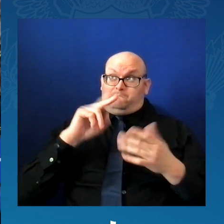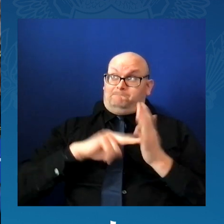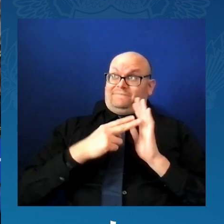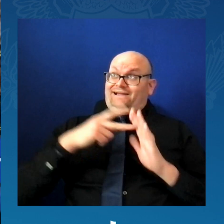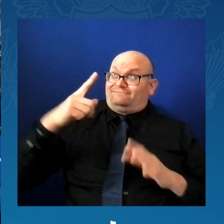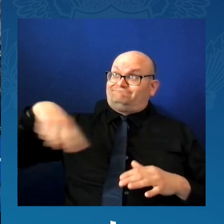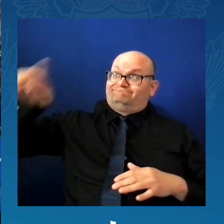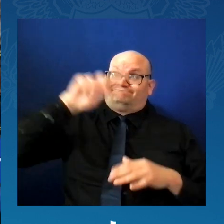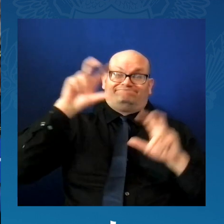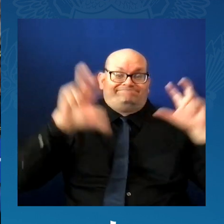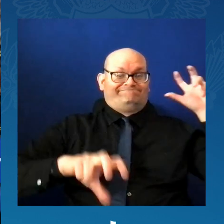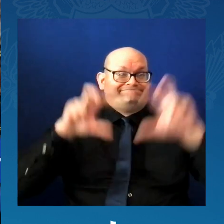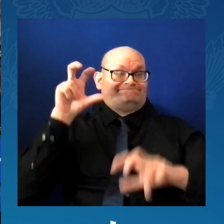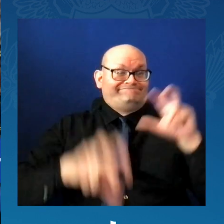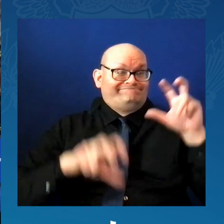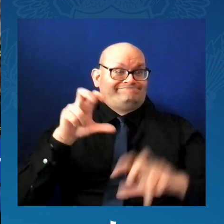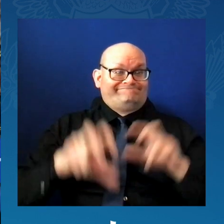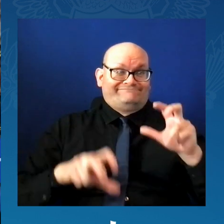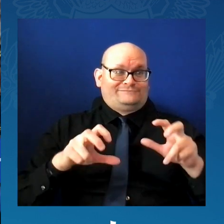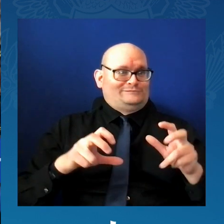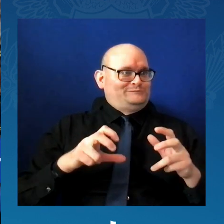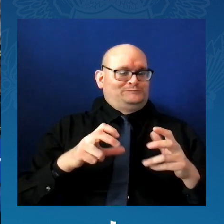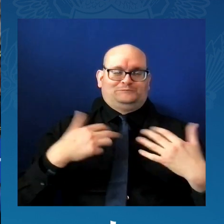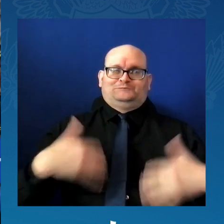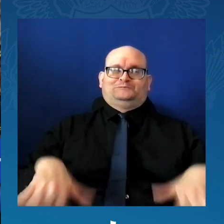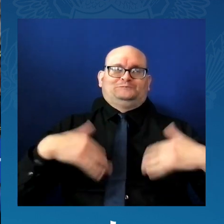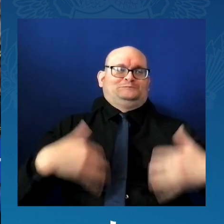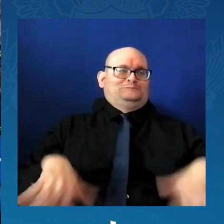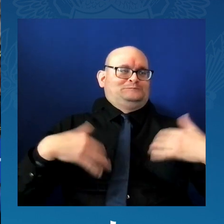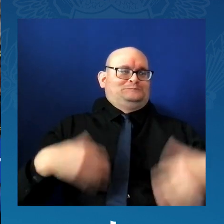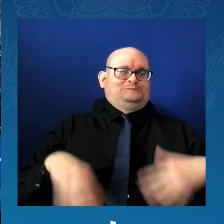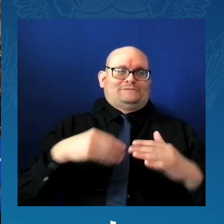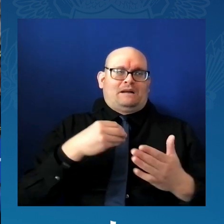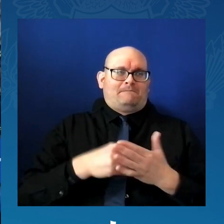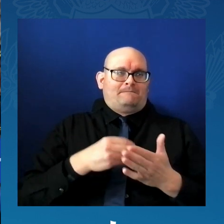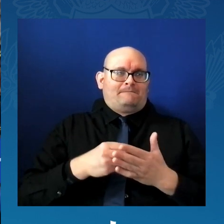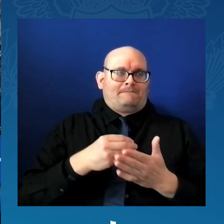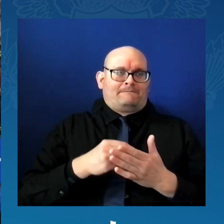tend to be smaller and maturing. Space technology startups looking to accelerate growth